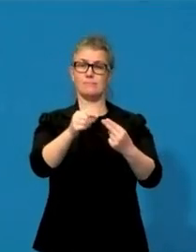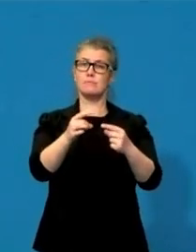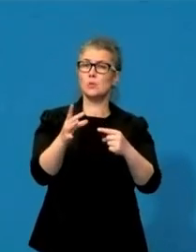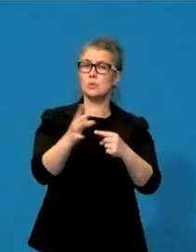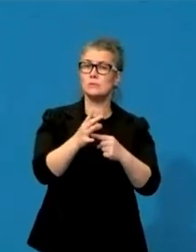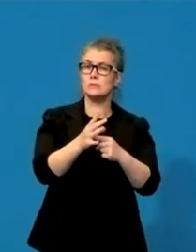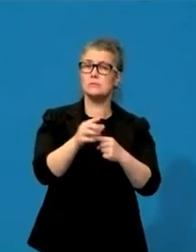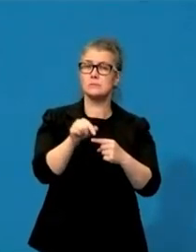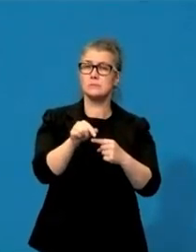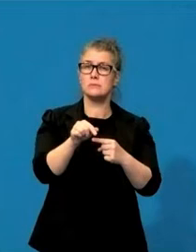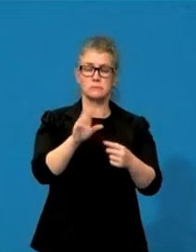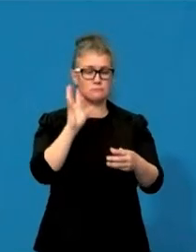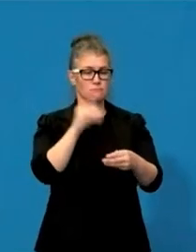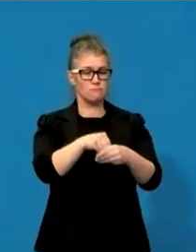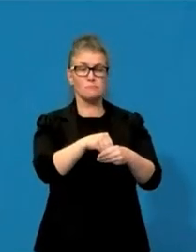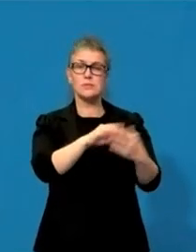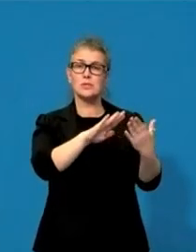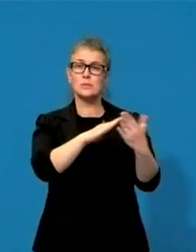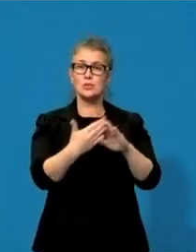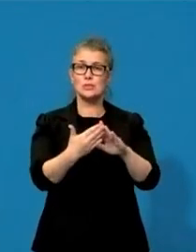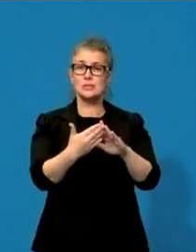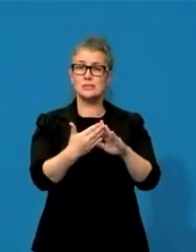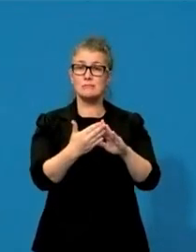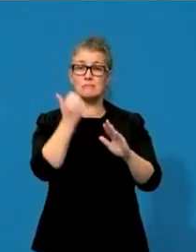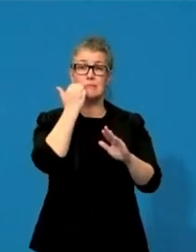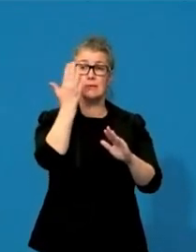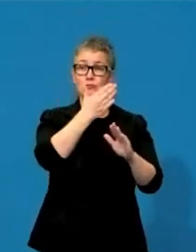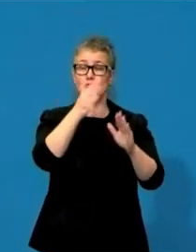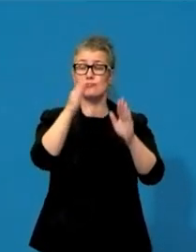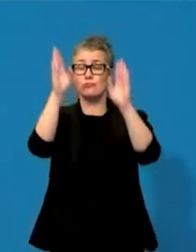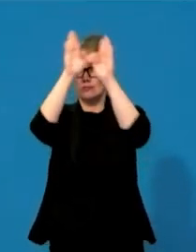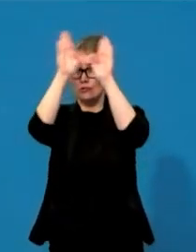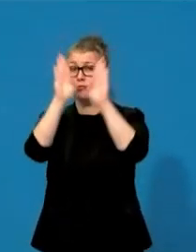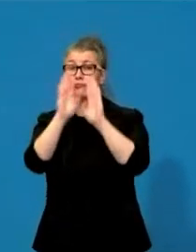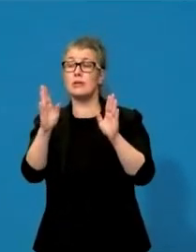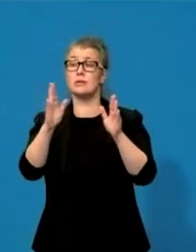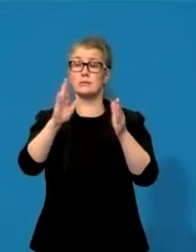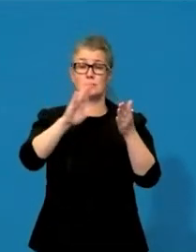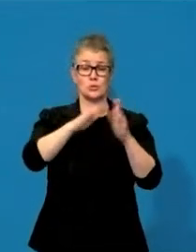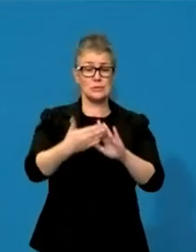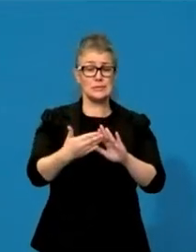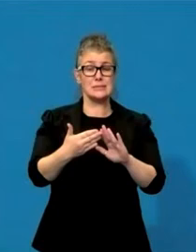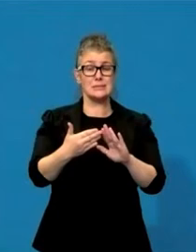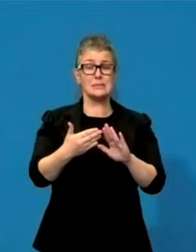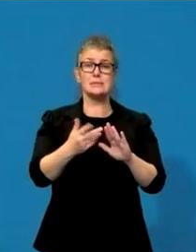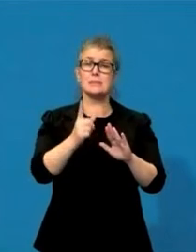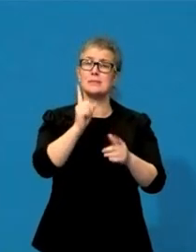communities, in Aboriginal and Torres Strait Islander communities, and that sometimes that's not understood.